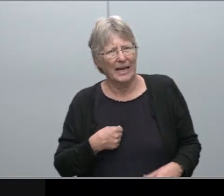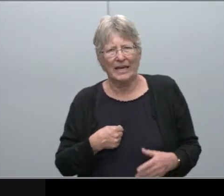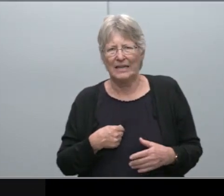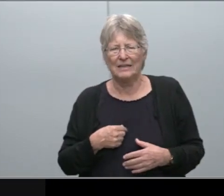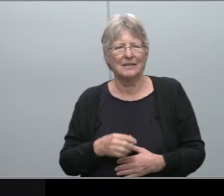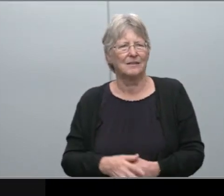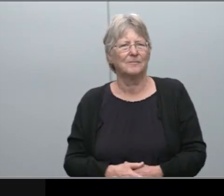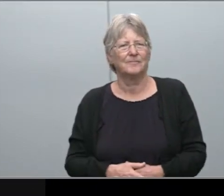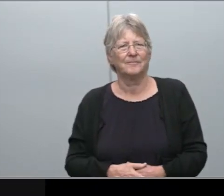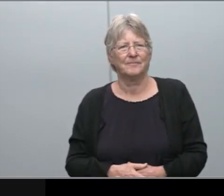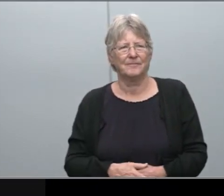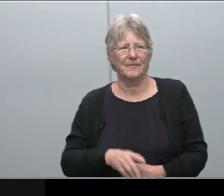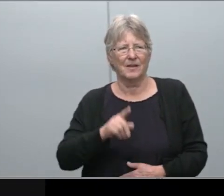So we have 30 participants.